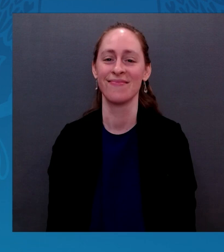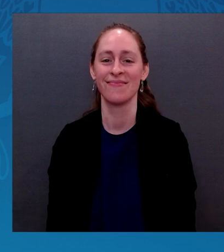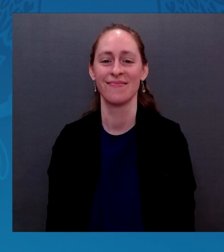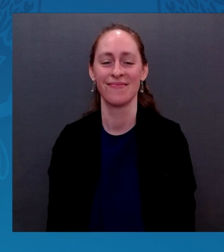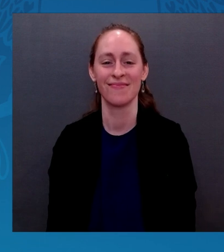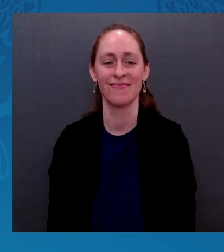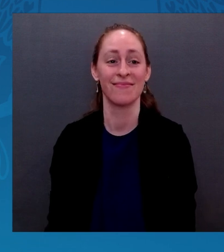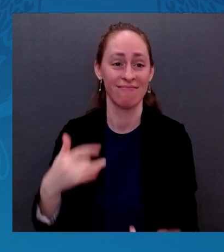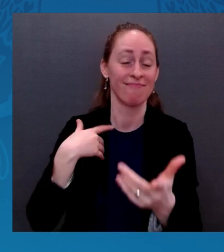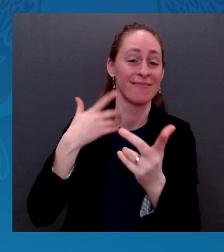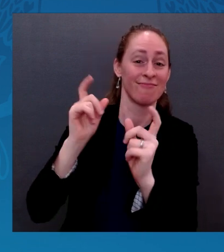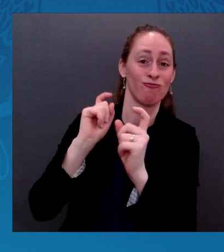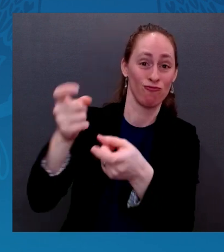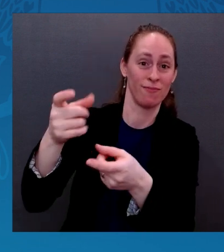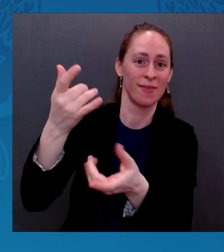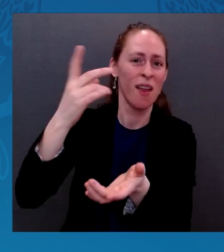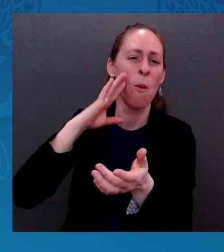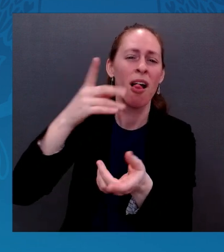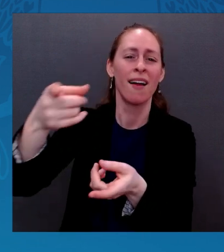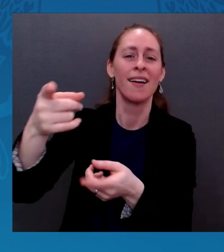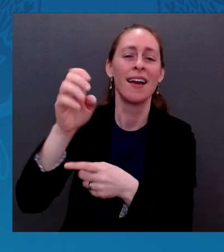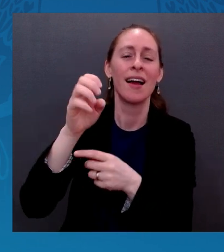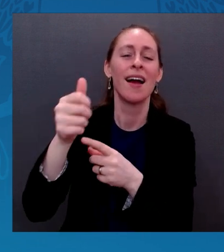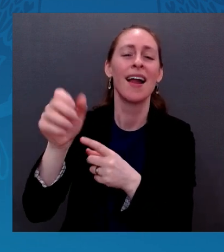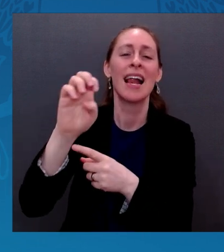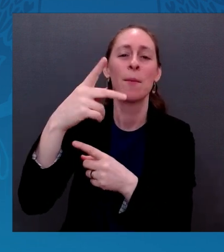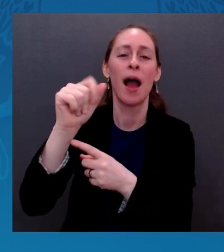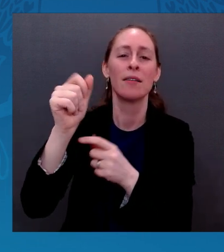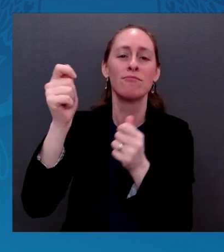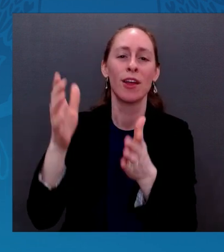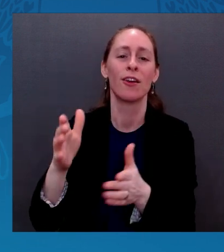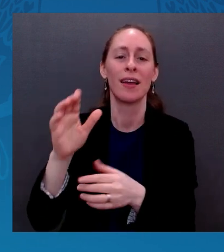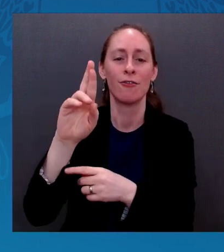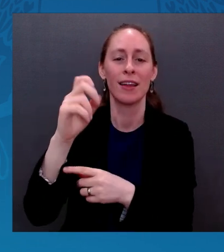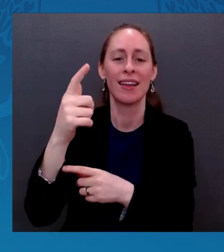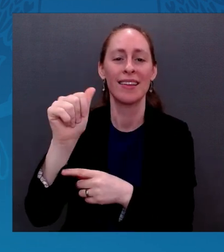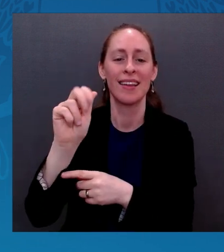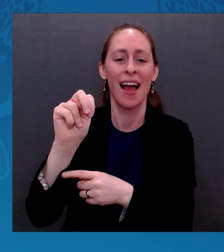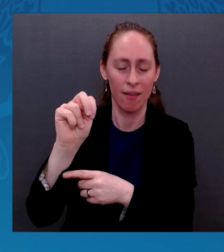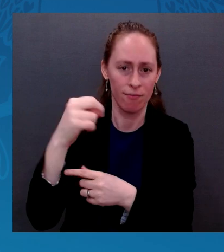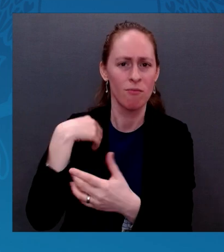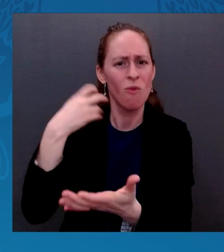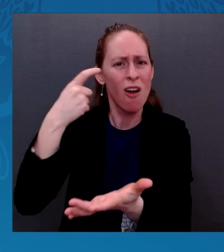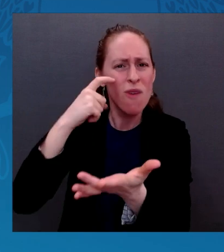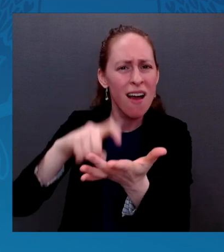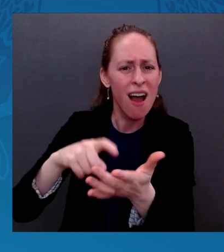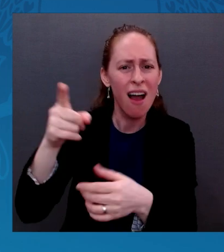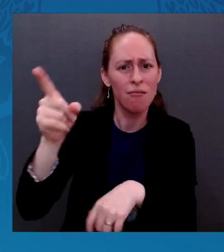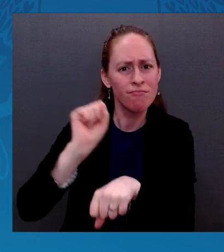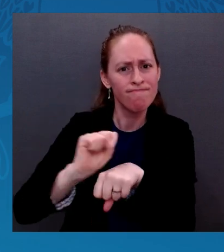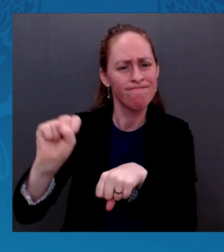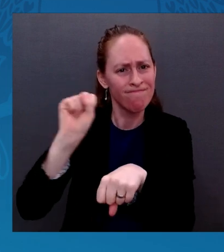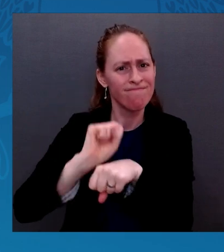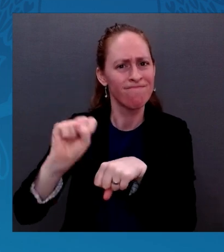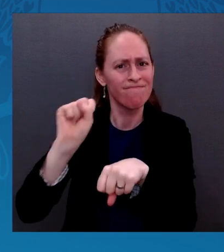for all of his work in pushing this through our administration. Michael Regan.